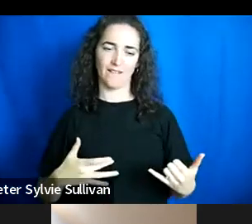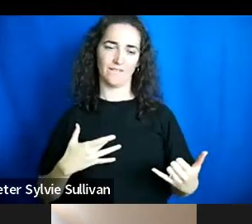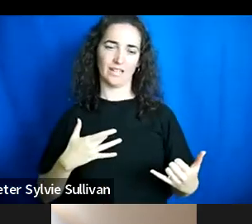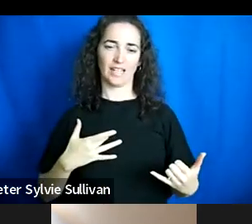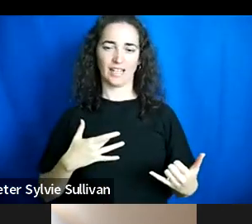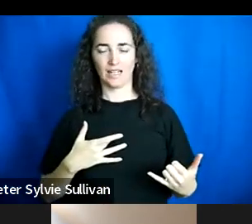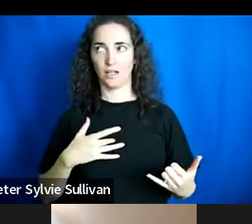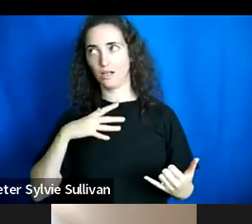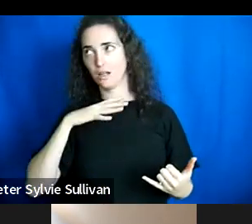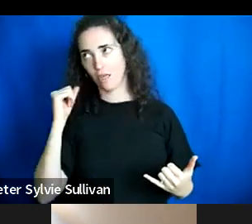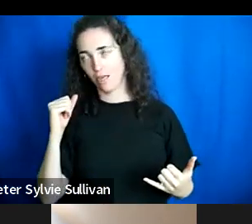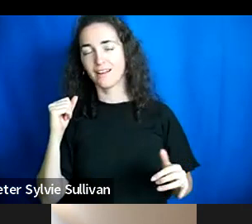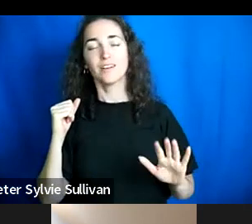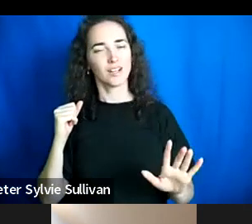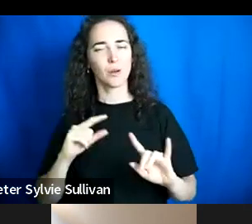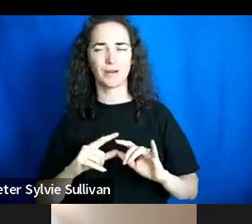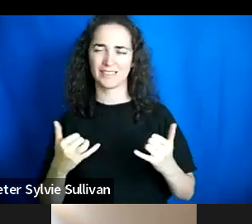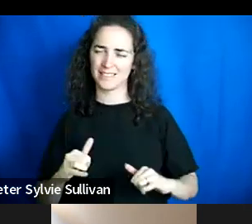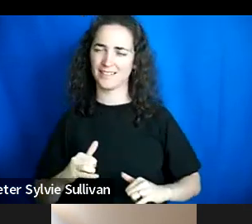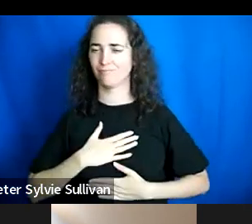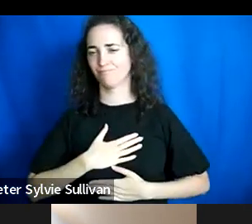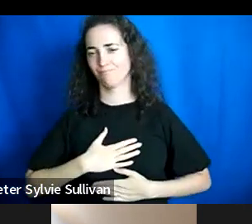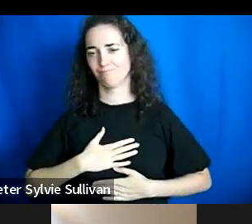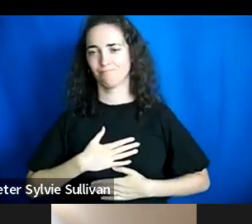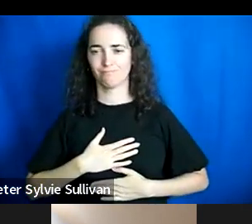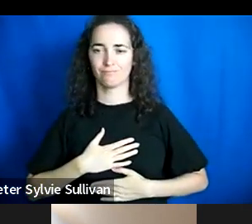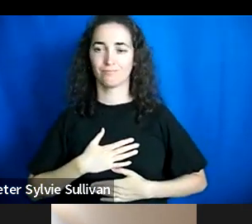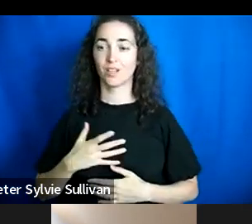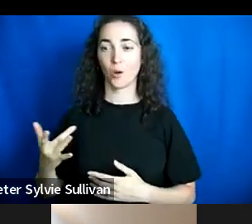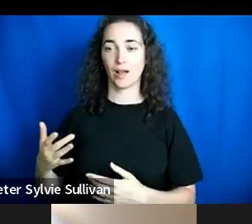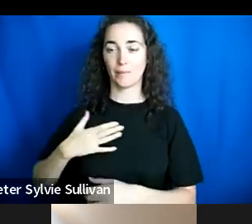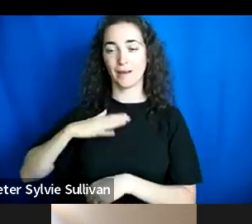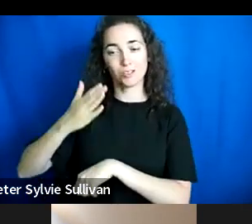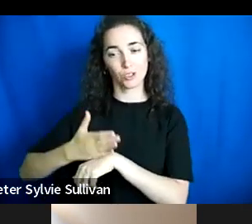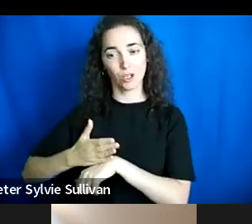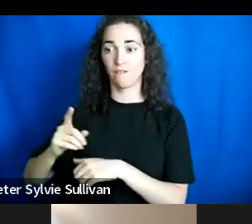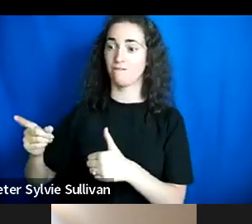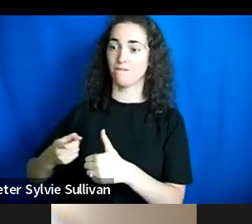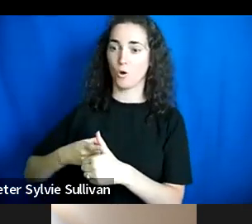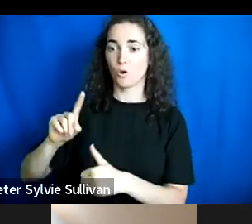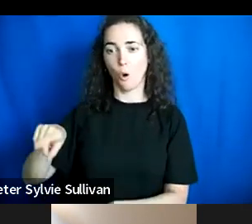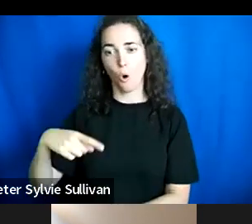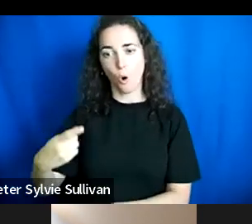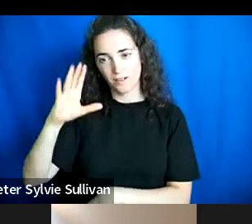I think that is a pretty big reward, because I couldn't wait to have a son, and he was my first and only son and